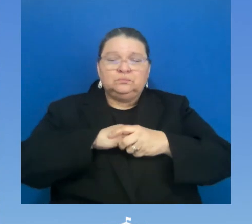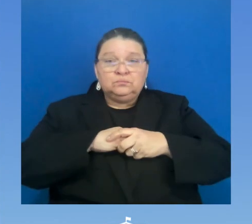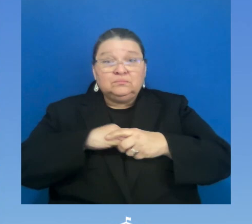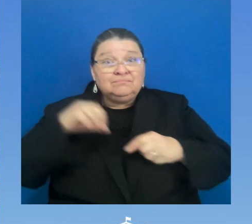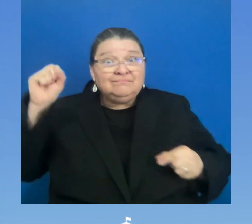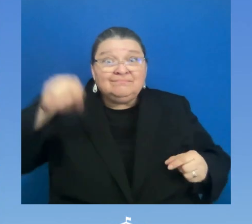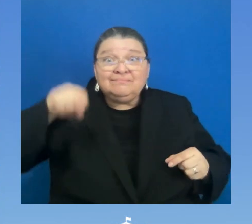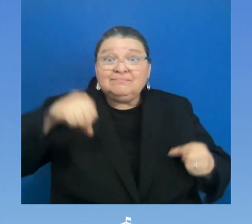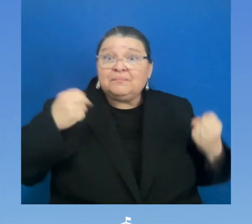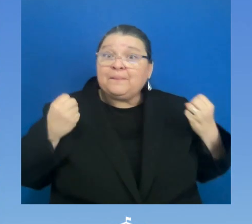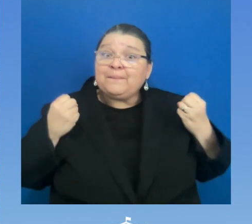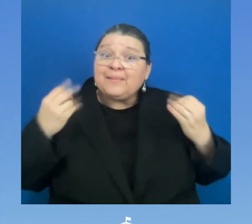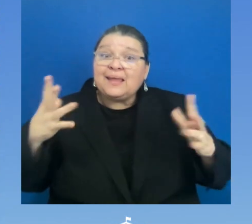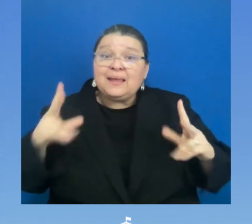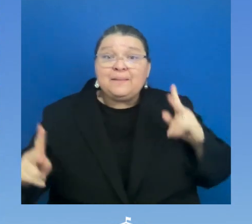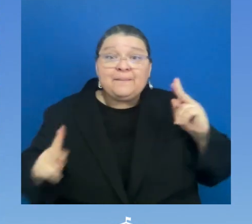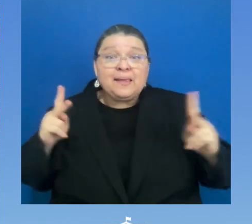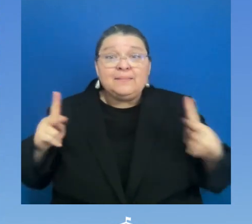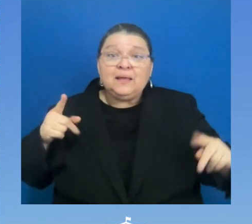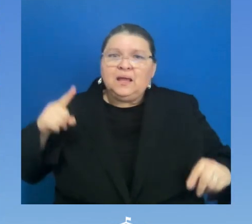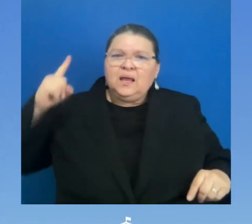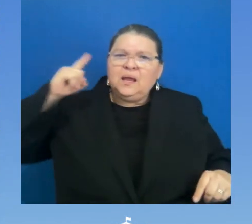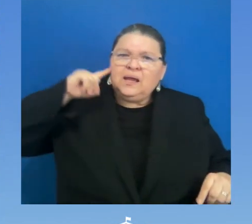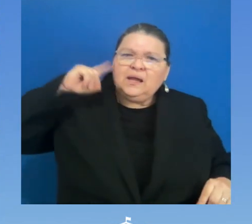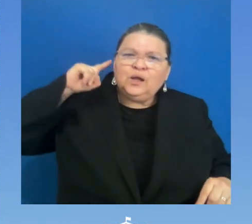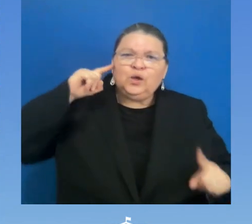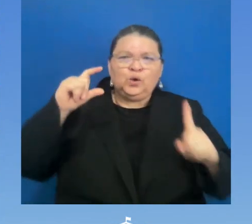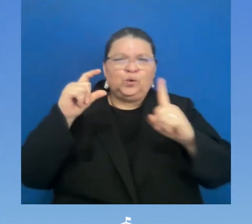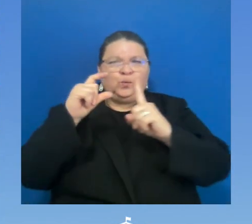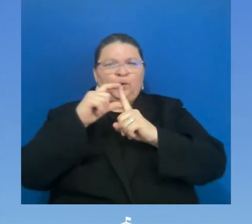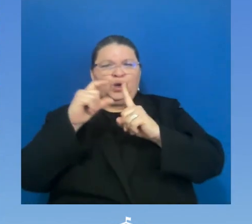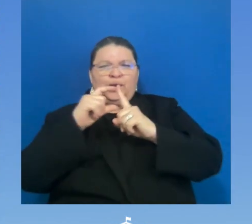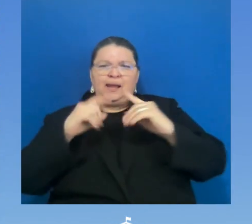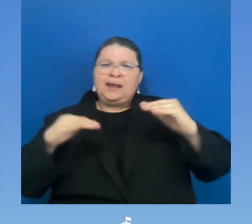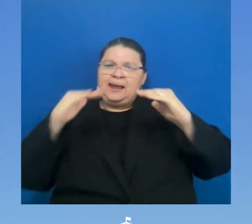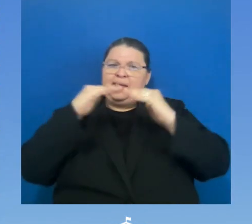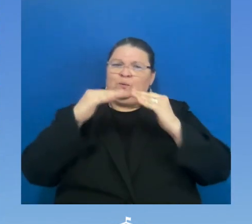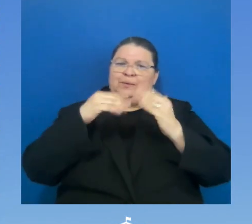which is definitely what it's about. But there are a lot of other things that we were fighting for.